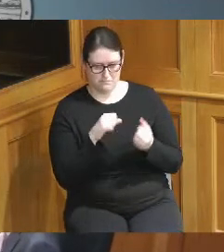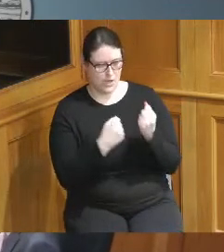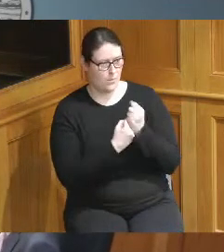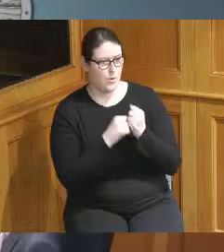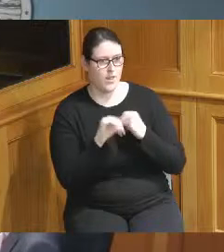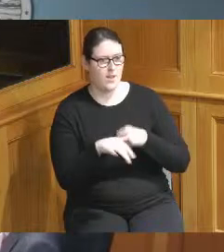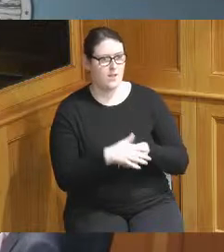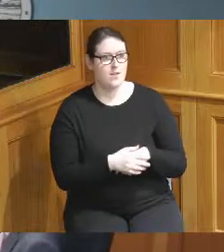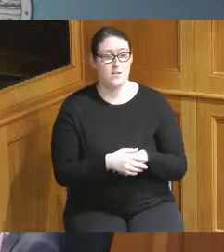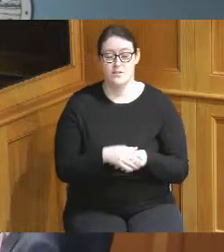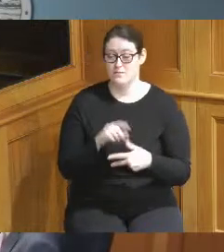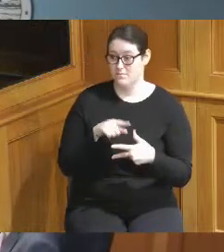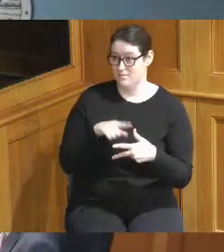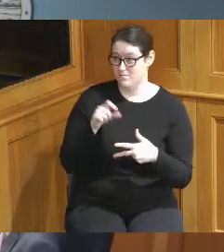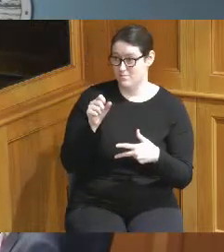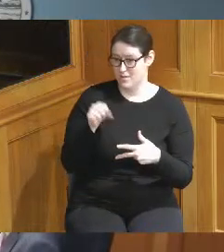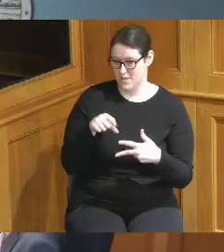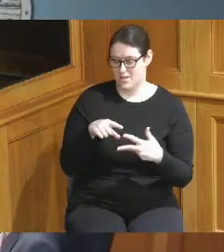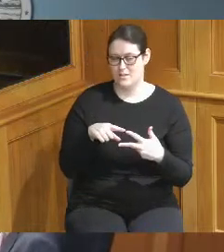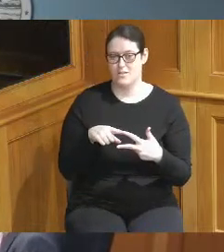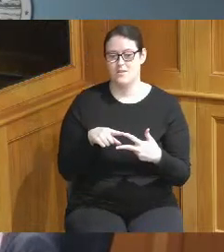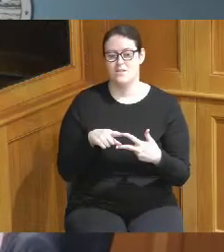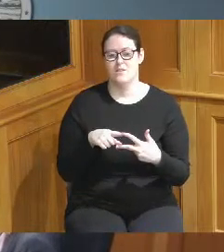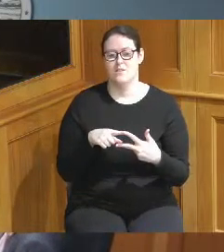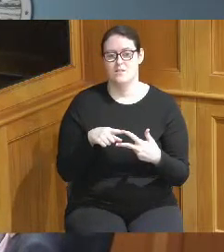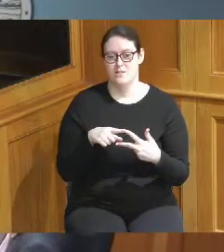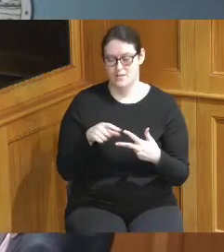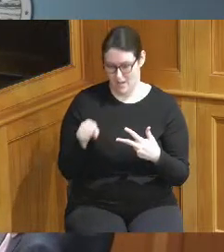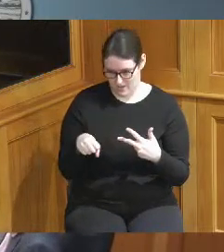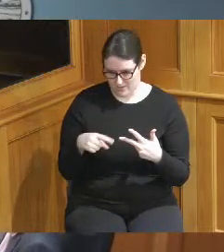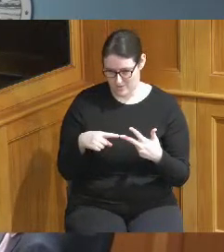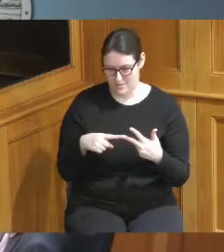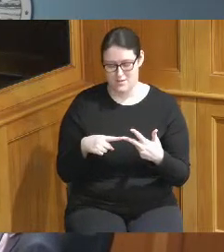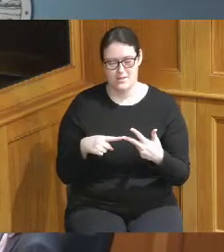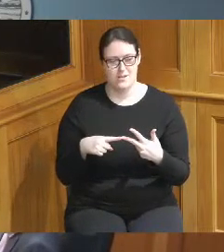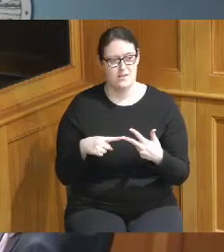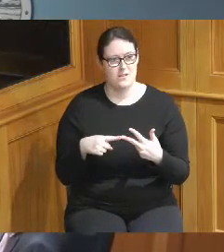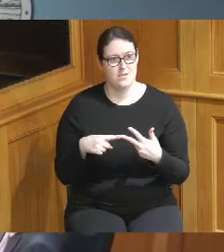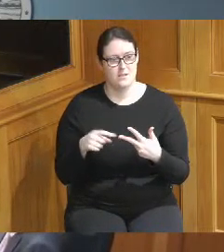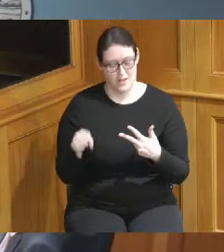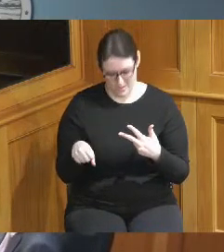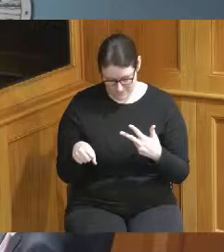up for comments from Vice President Driehaus (Commissioner Driehaus)